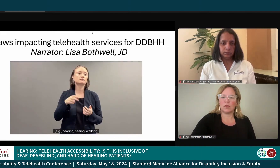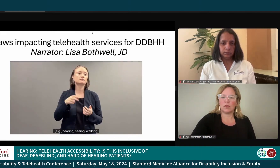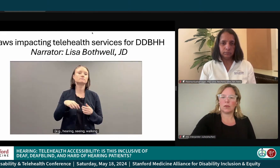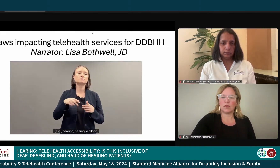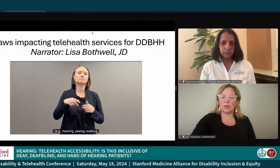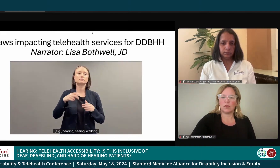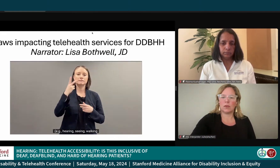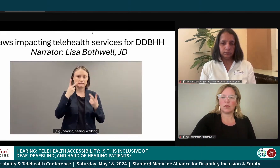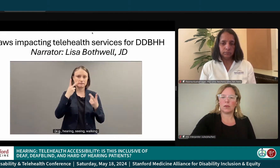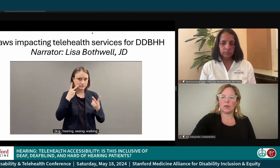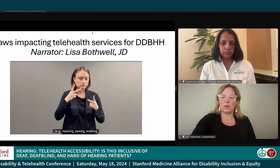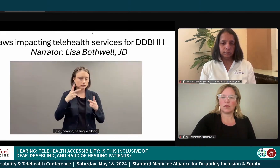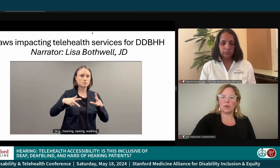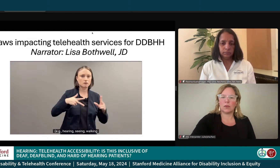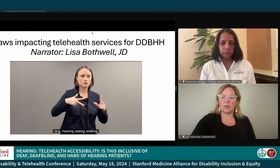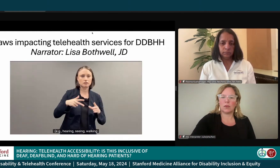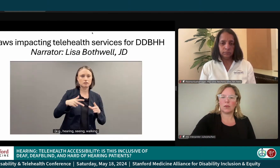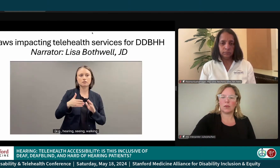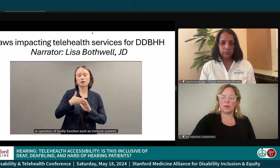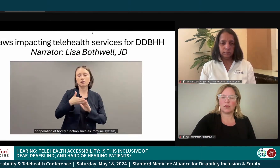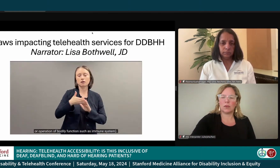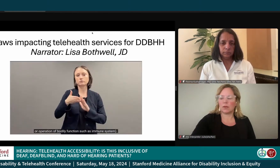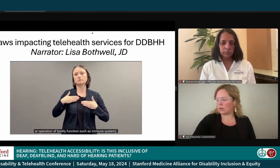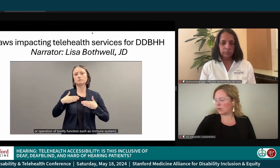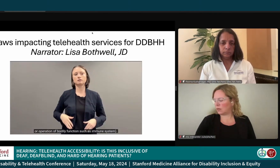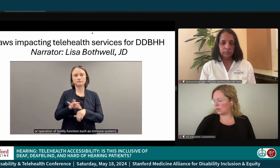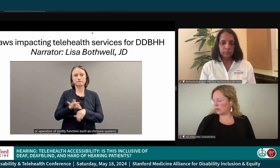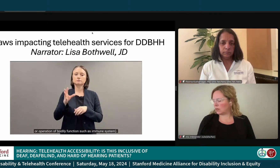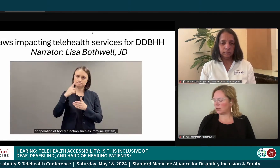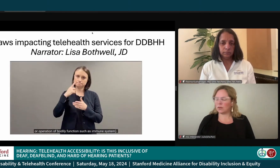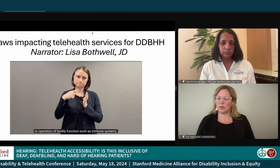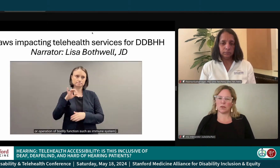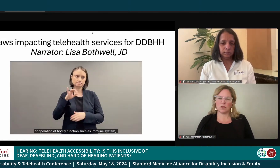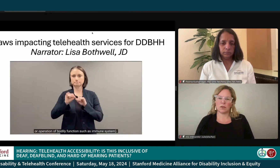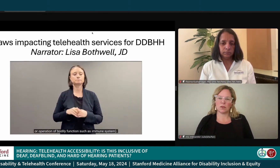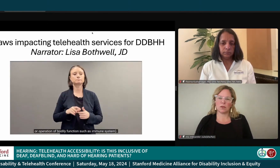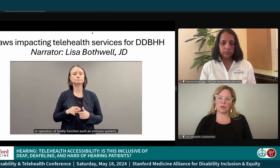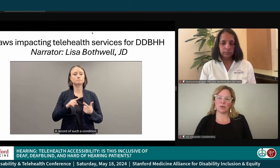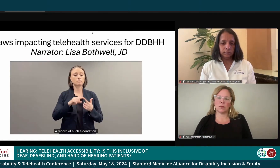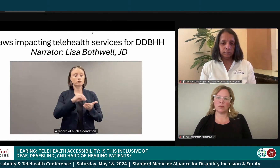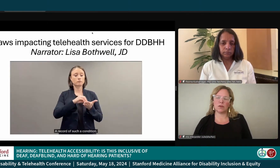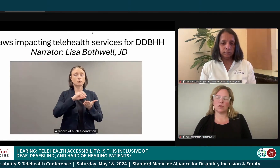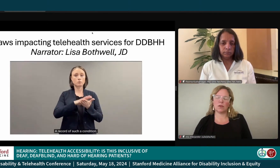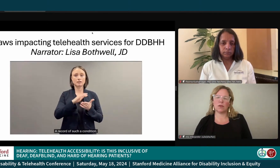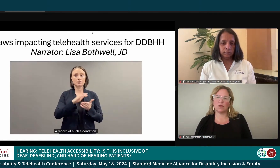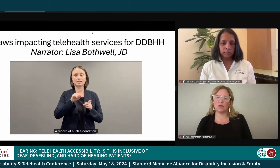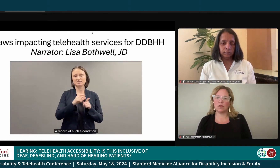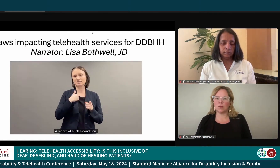walking, or operation of bodily functions such as immune system. A record of such a